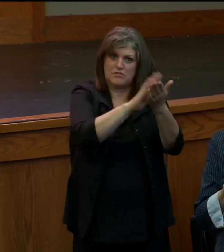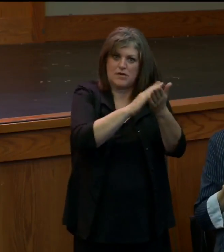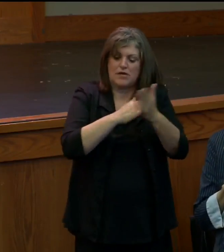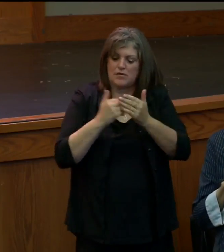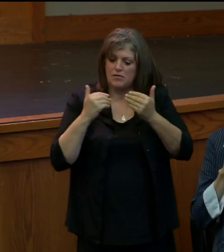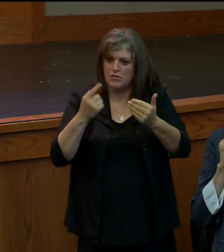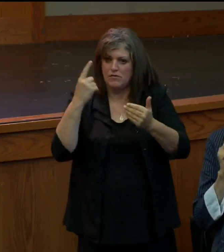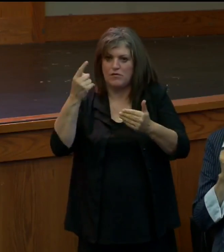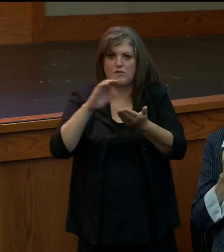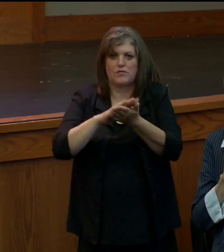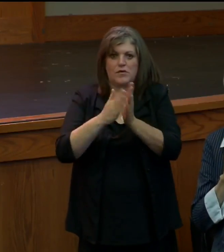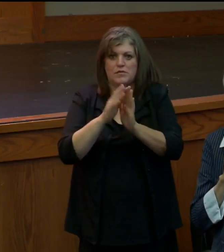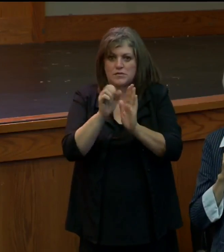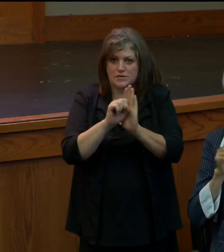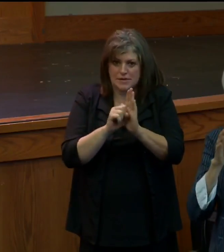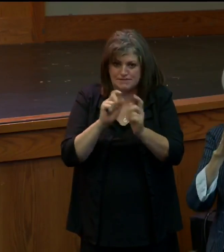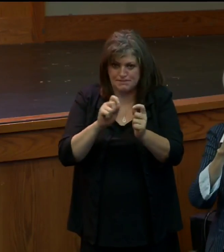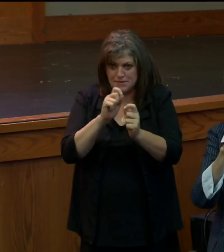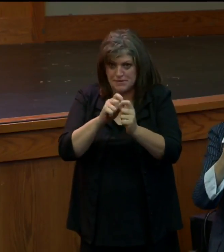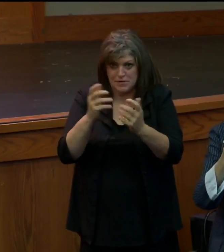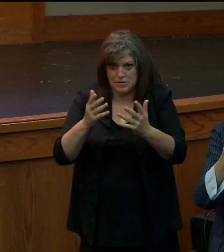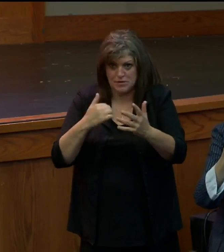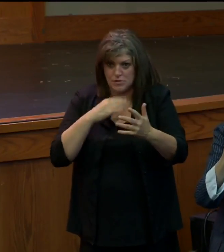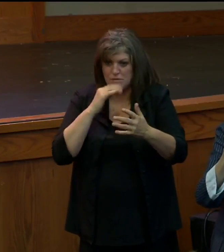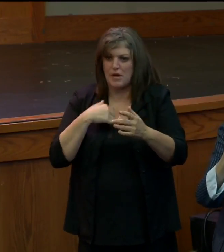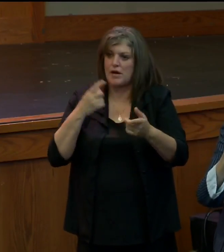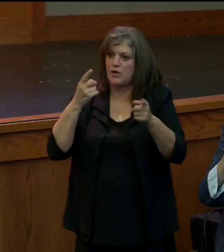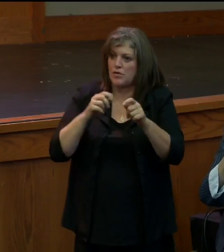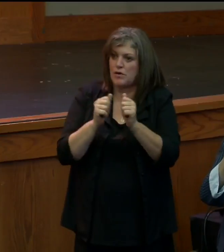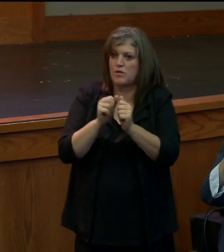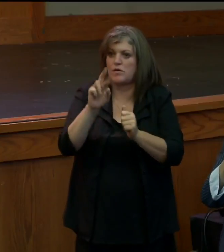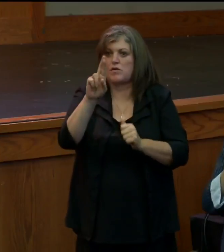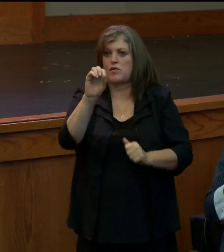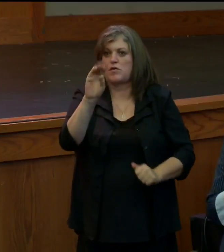STATEHOOD. SPECIFICALLY, I AGREE WITH ROBERT WHITE THAT WE SHOULD LOOK